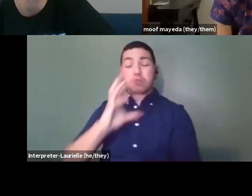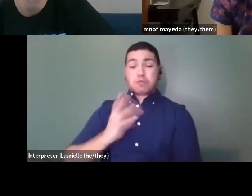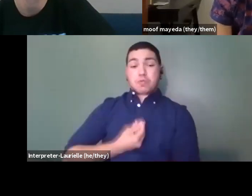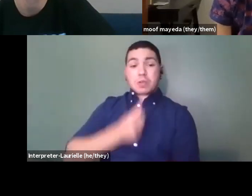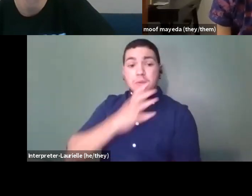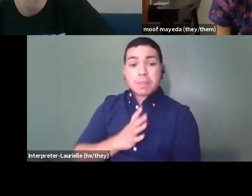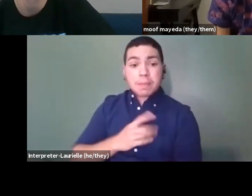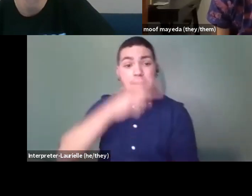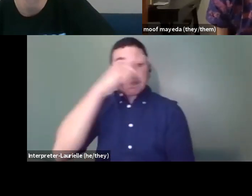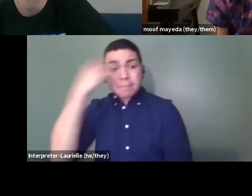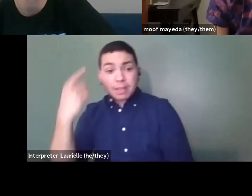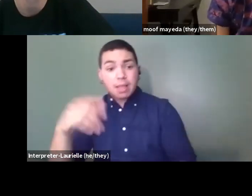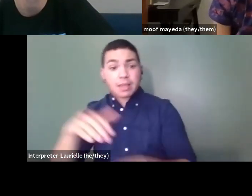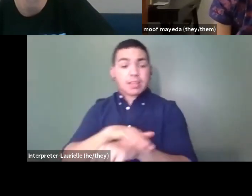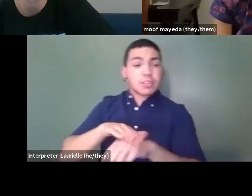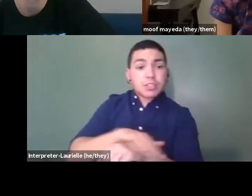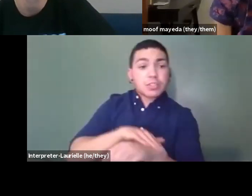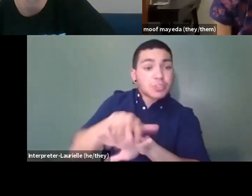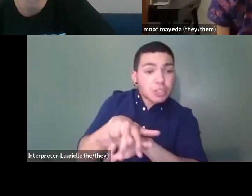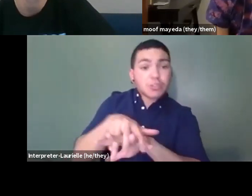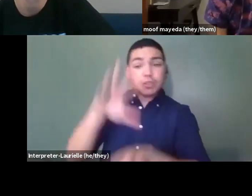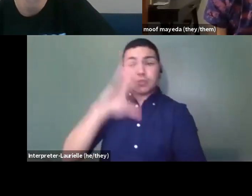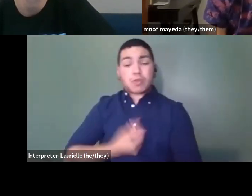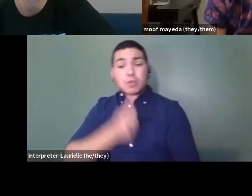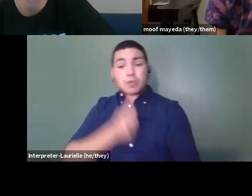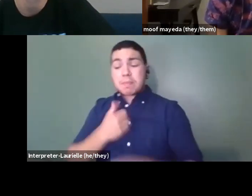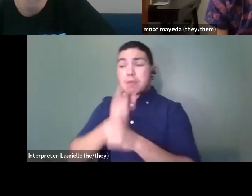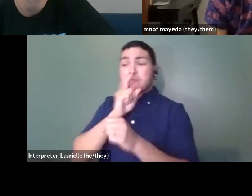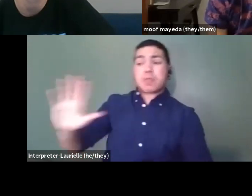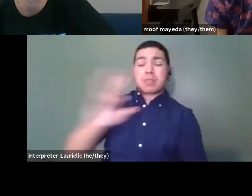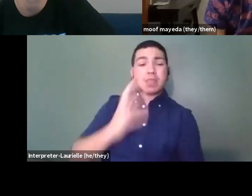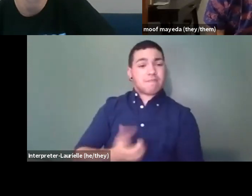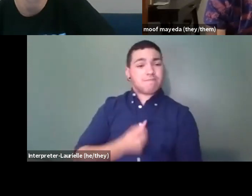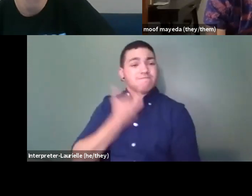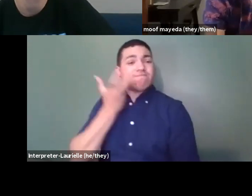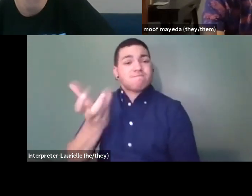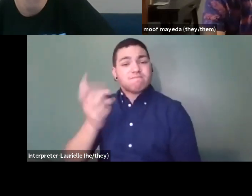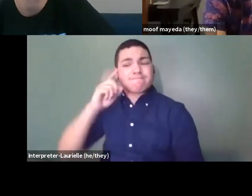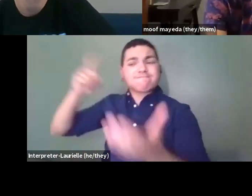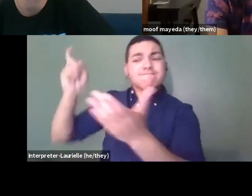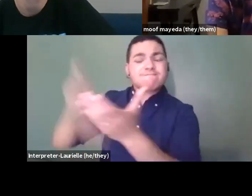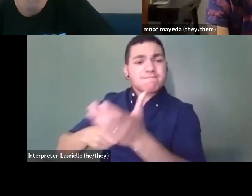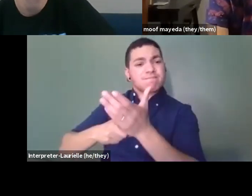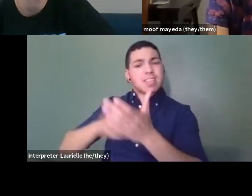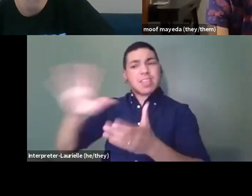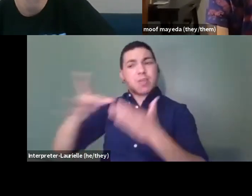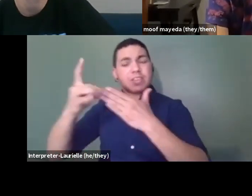we're bringing people in to shift power in organizations but how can we bring people in and actually instead of saying we're